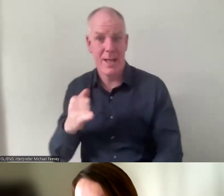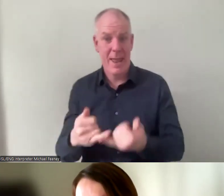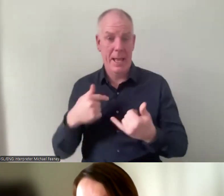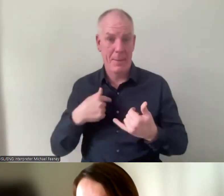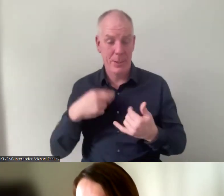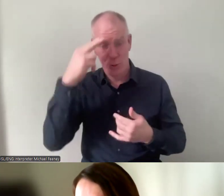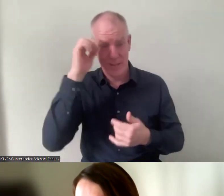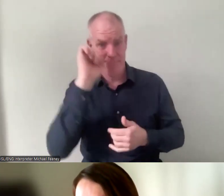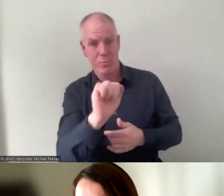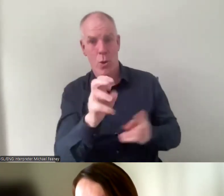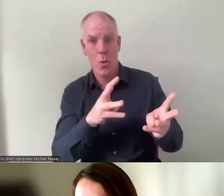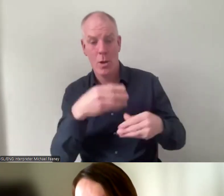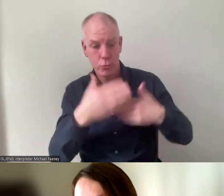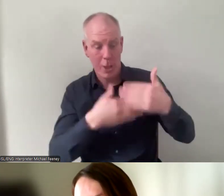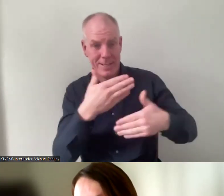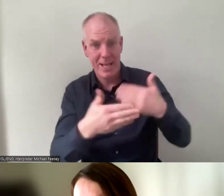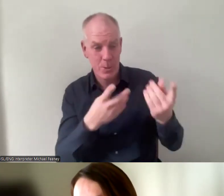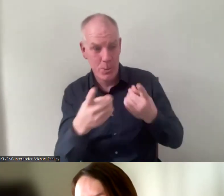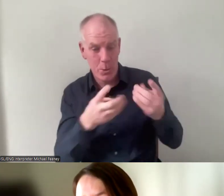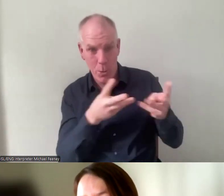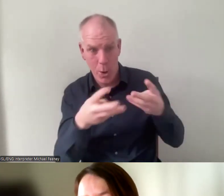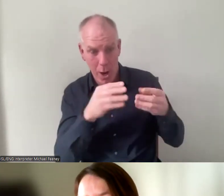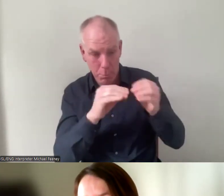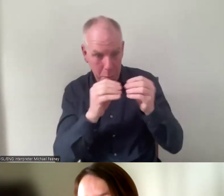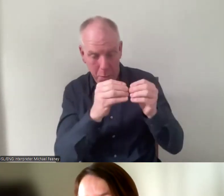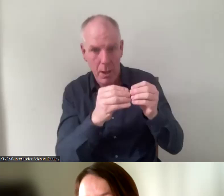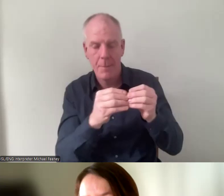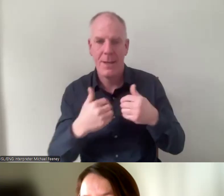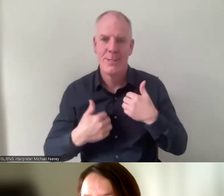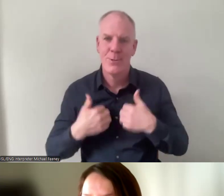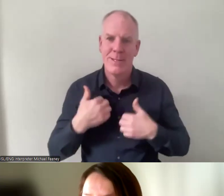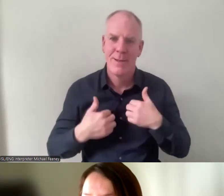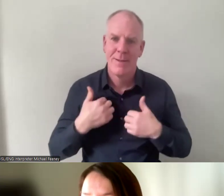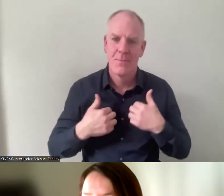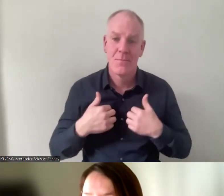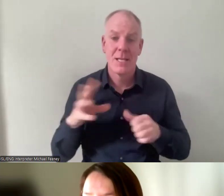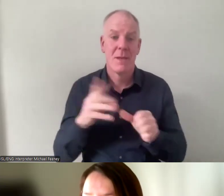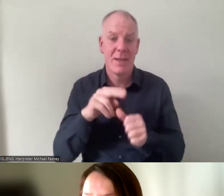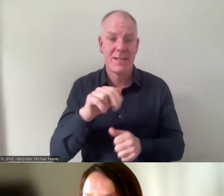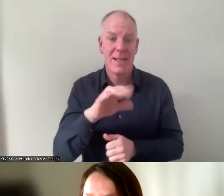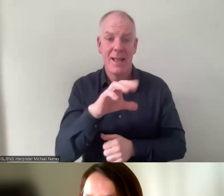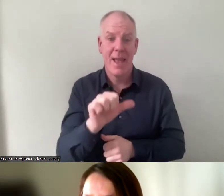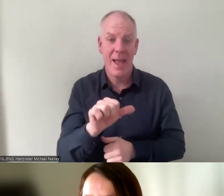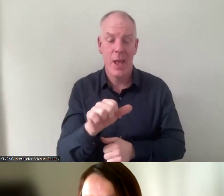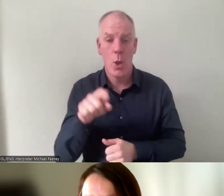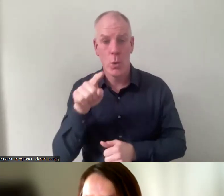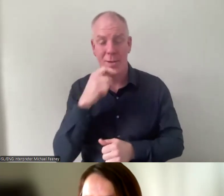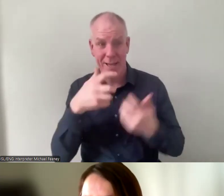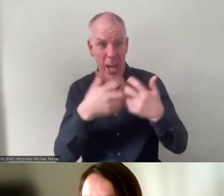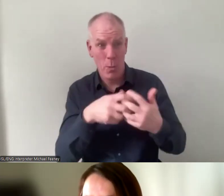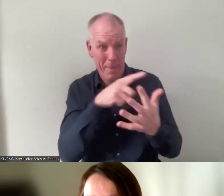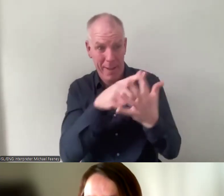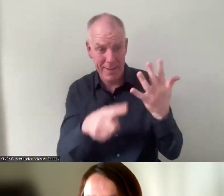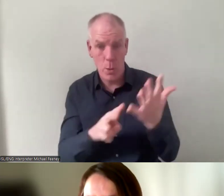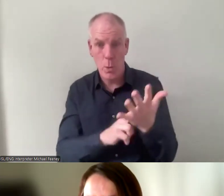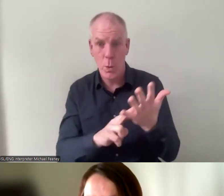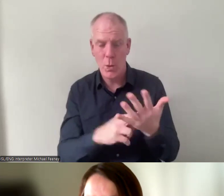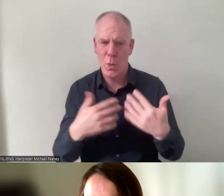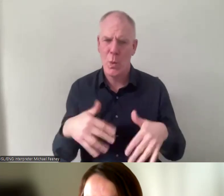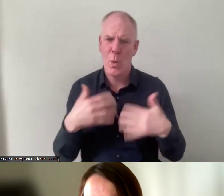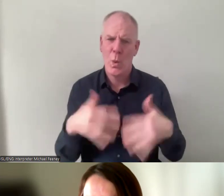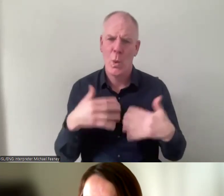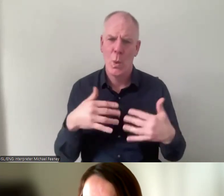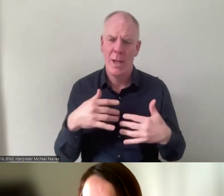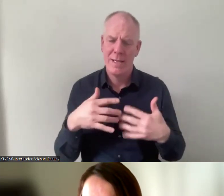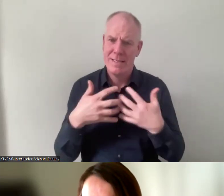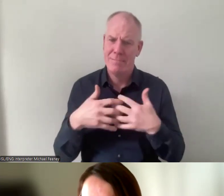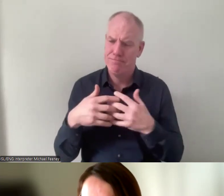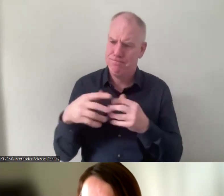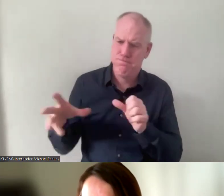into your processes has been really, really interesting, especially Natalia, to see the equipment that you use. I mean, it really is very high tech, and we're very